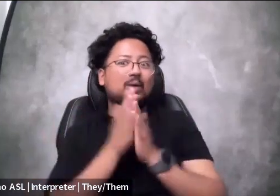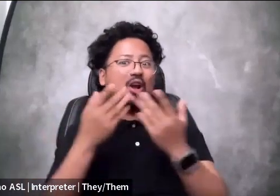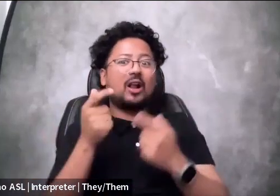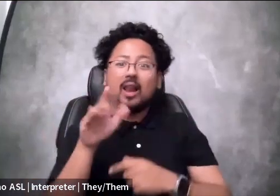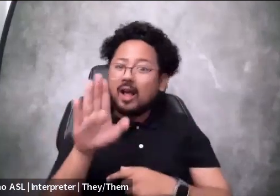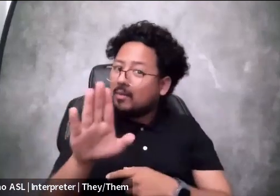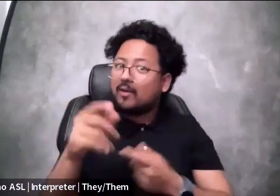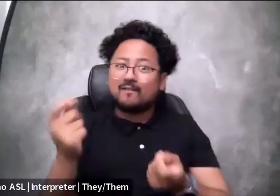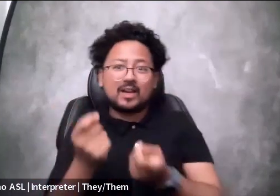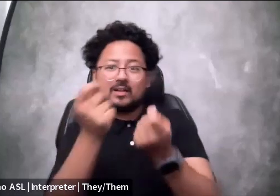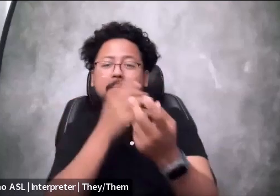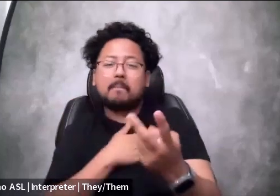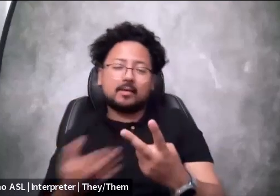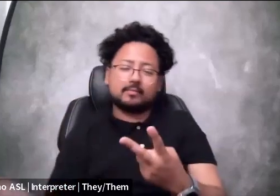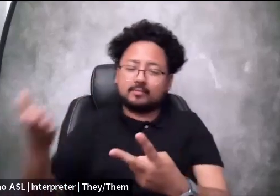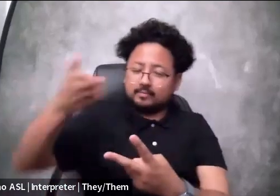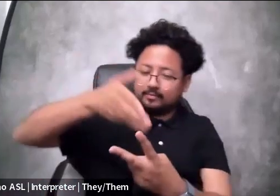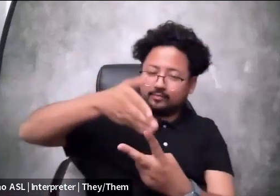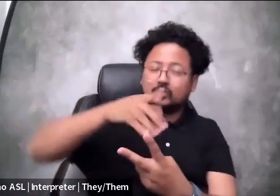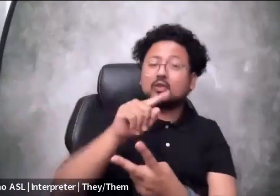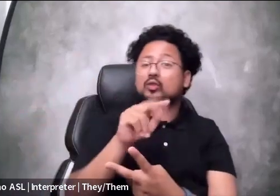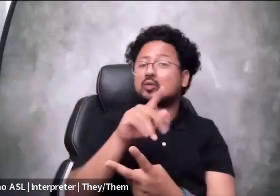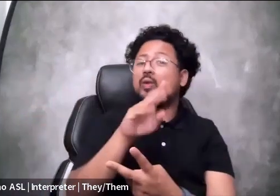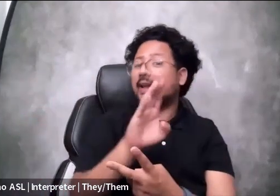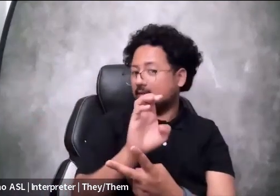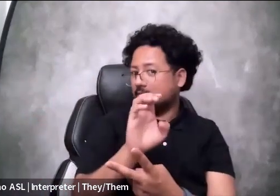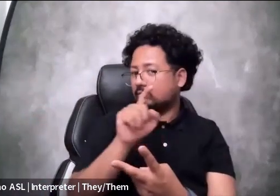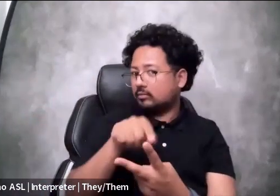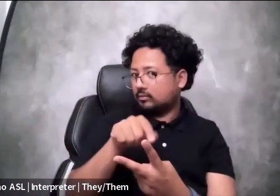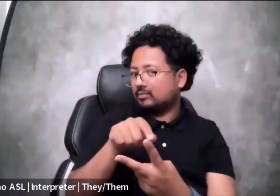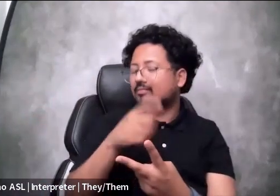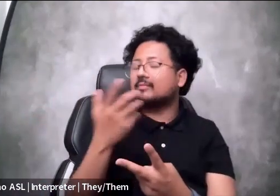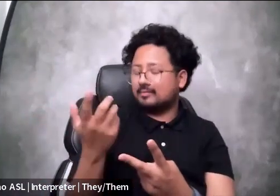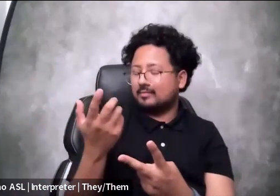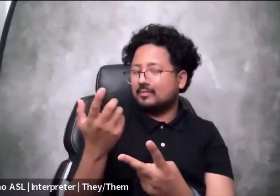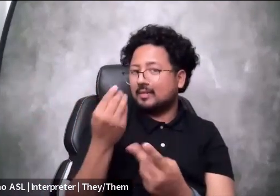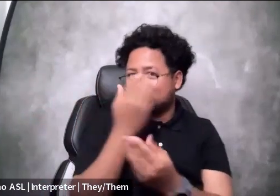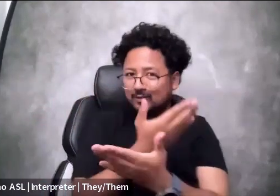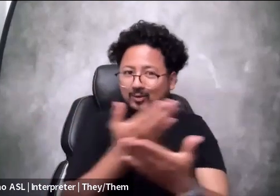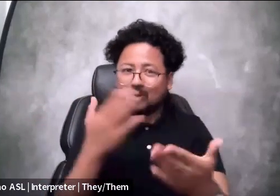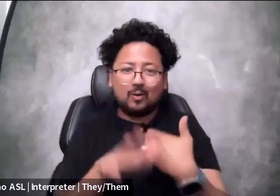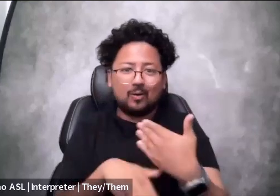My books are trade and it's so interesting the nuance of it that there's these two different things,